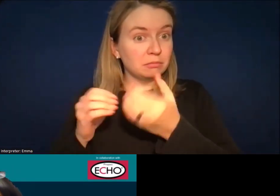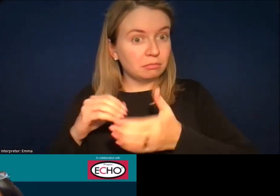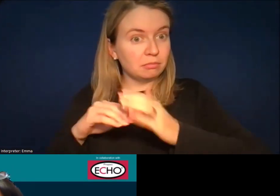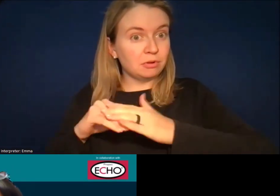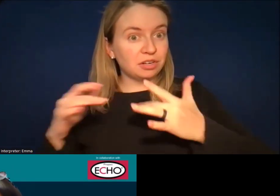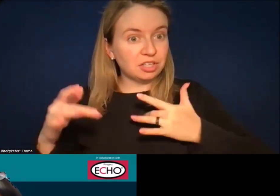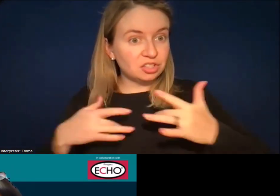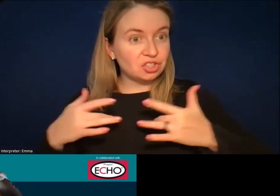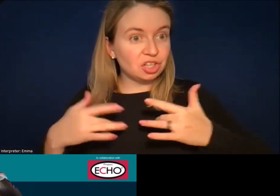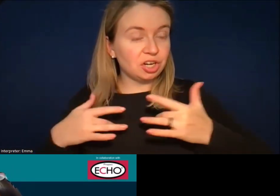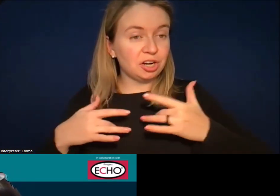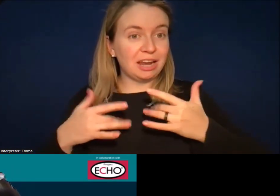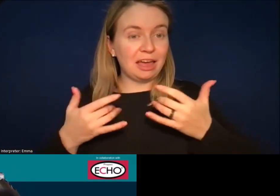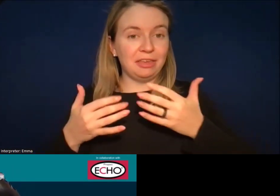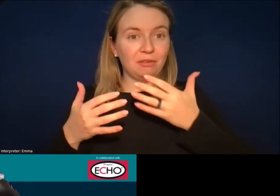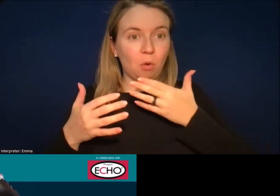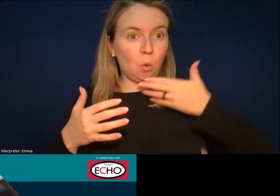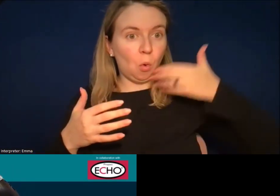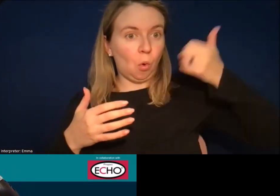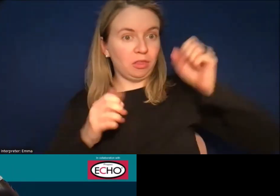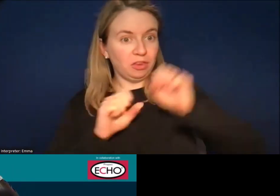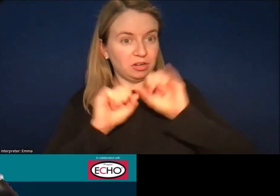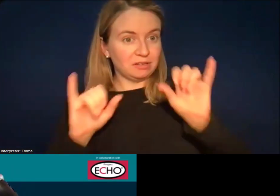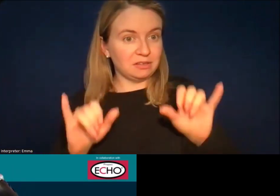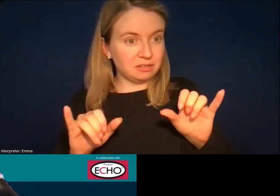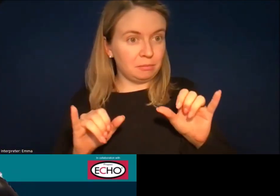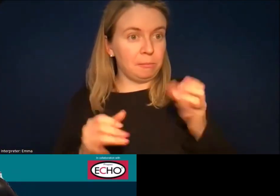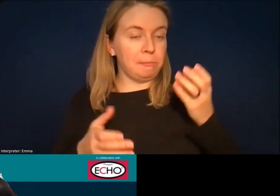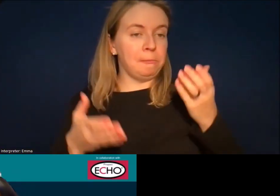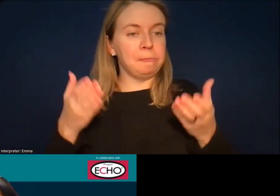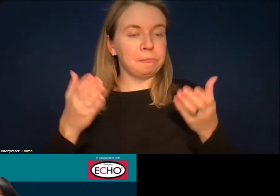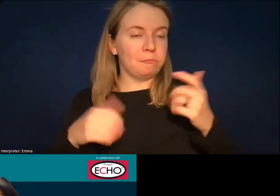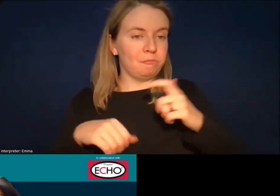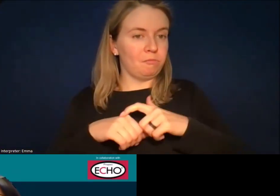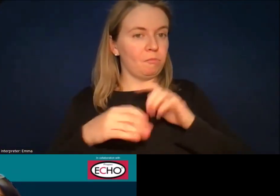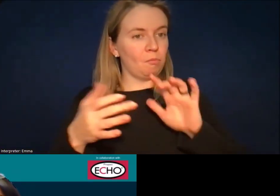out of your system, that might be the time to reach out to